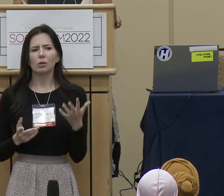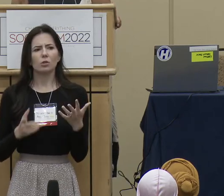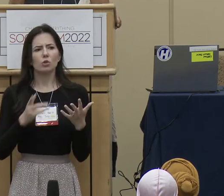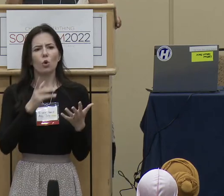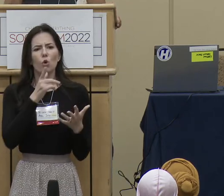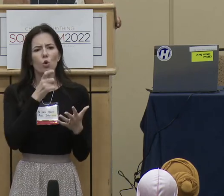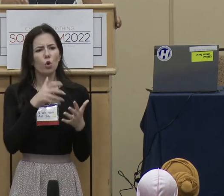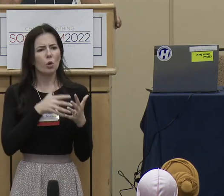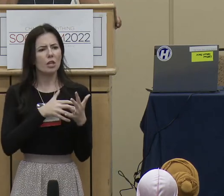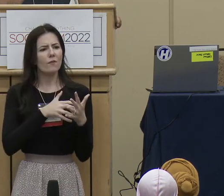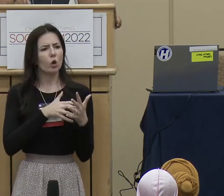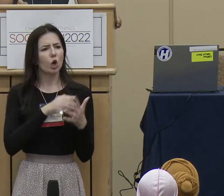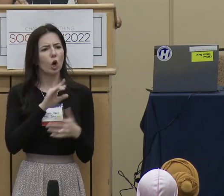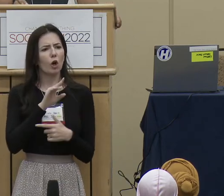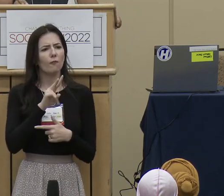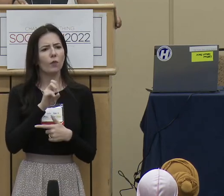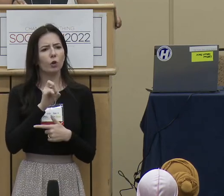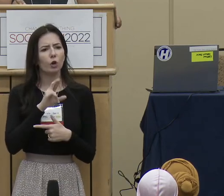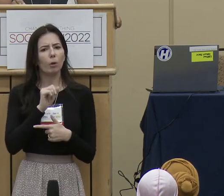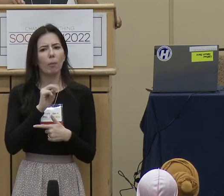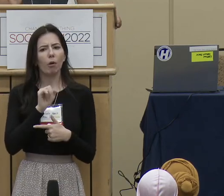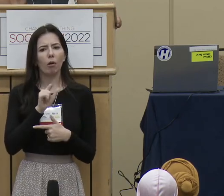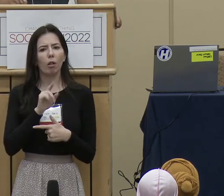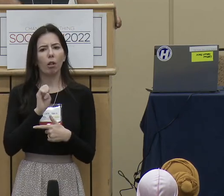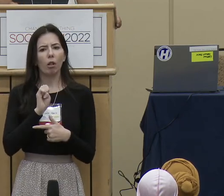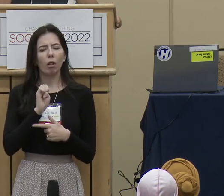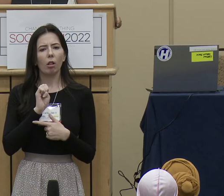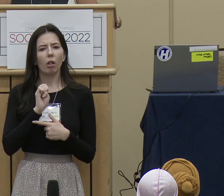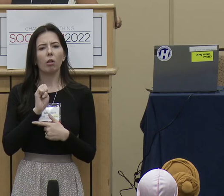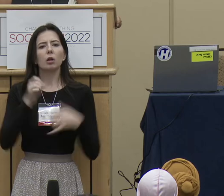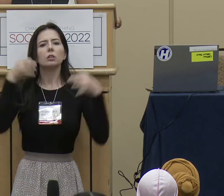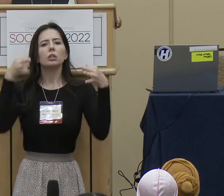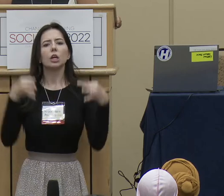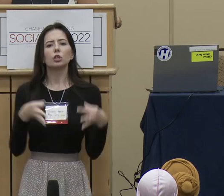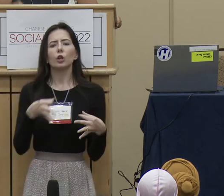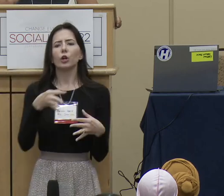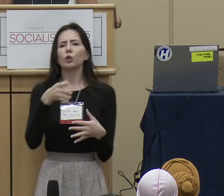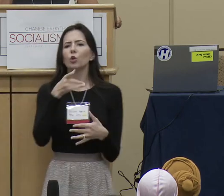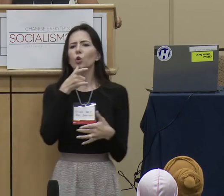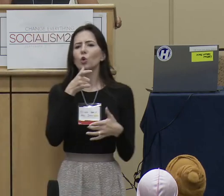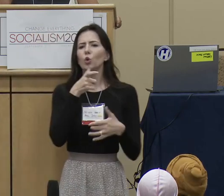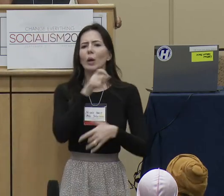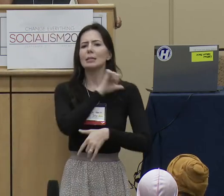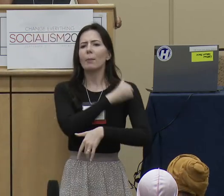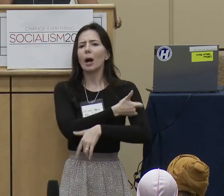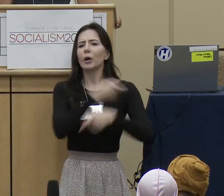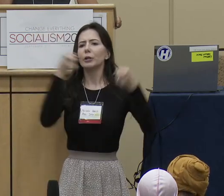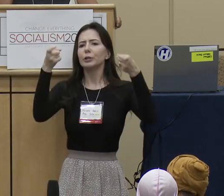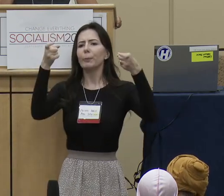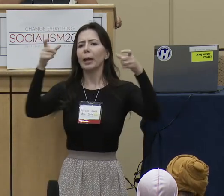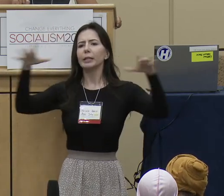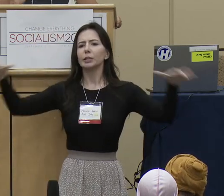many places. Right. So, who is vulnerable determines the power